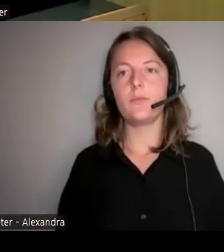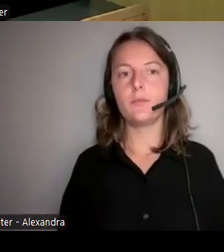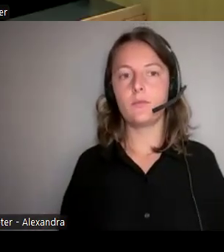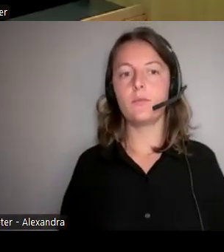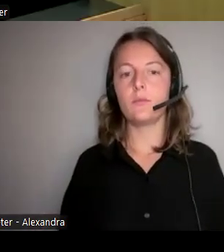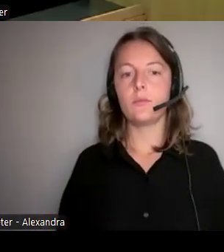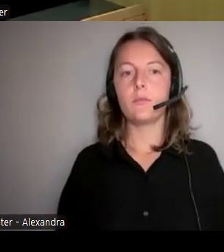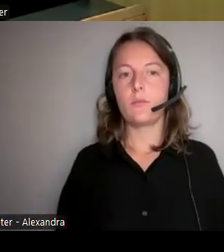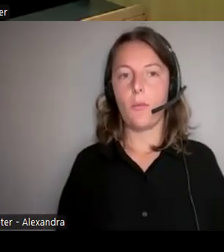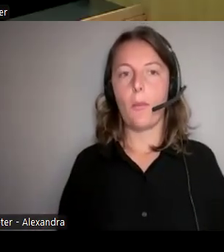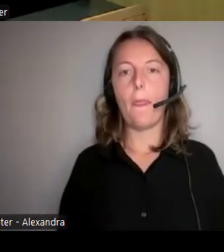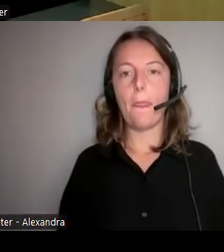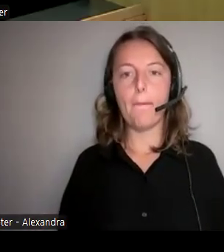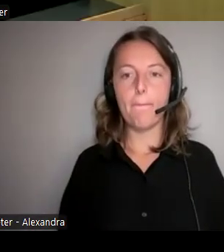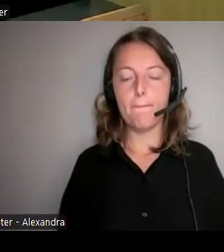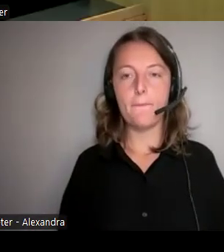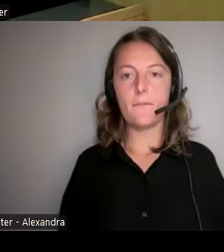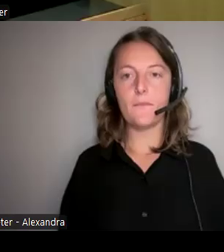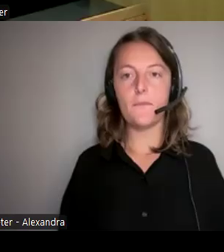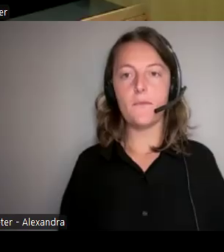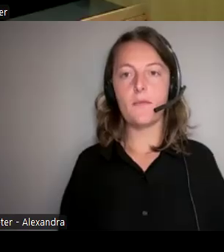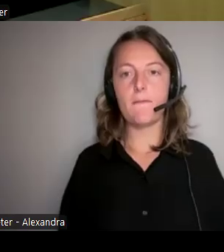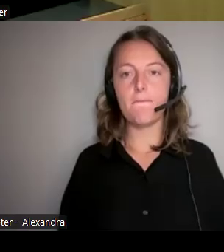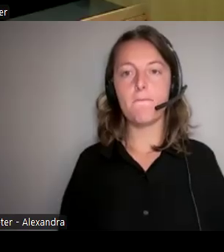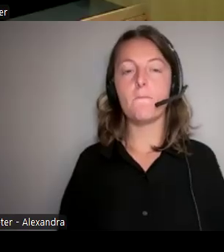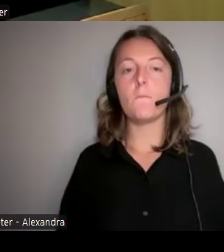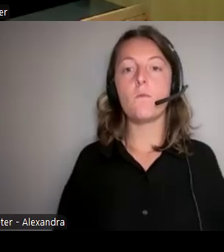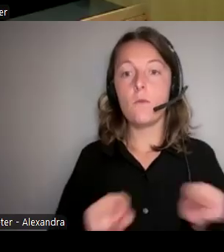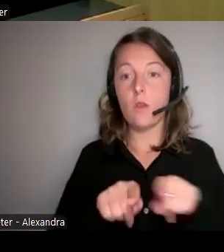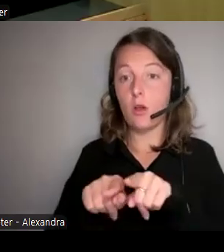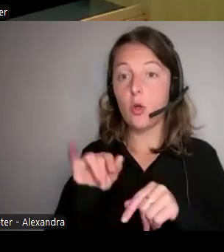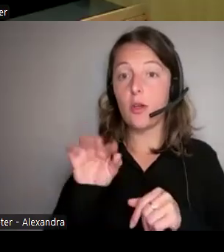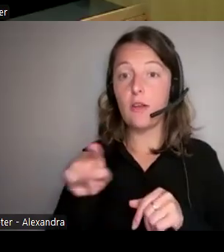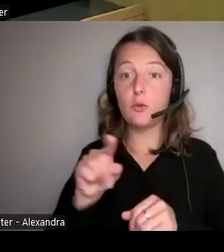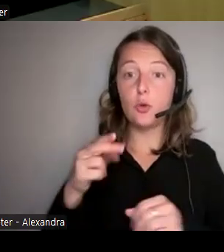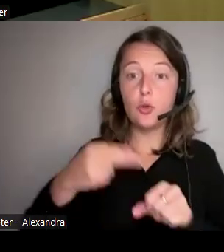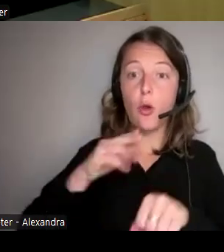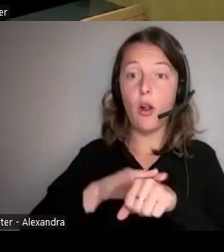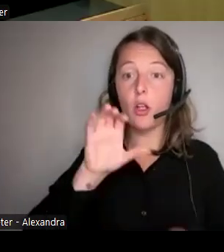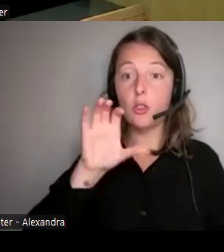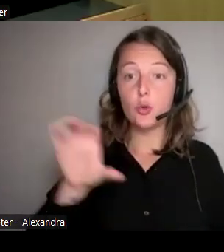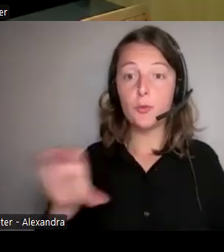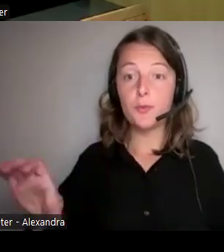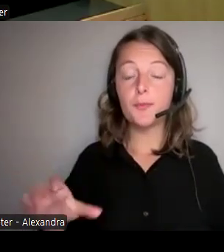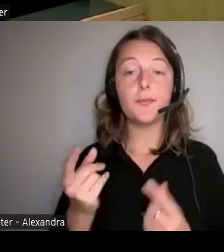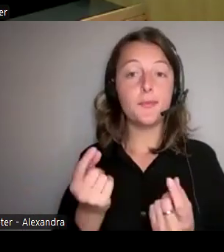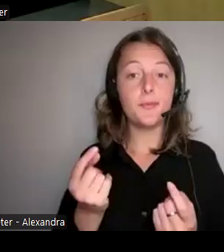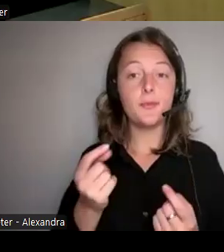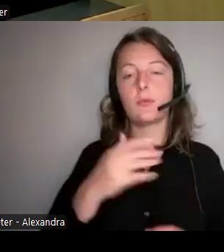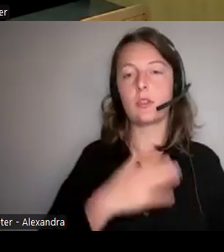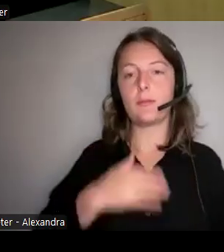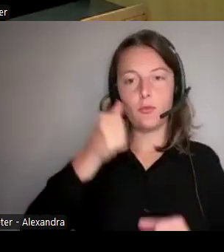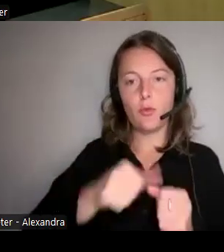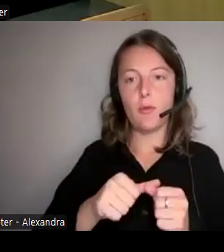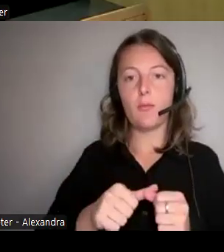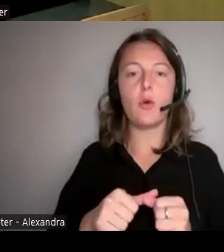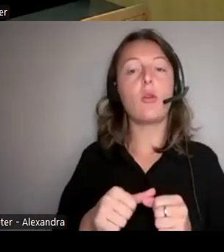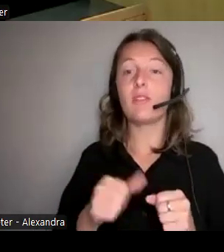uh for Those who are joining us online virtually, please remember to generate questions and put